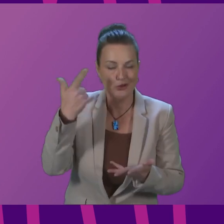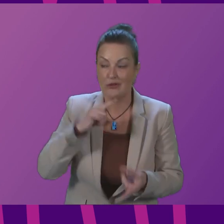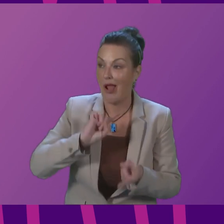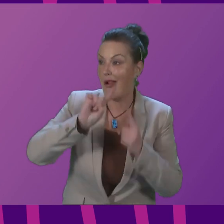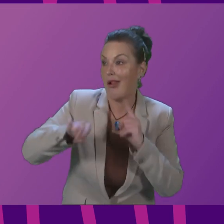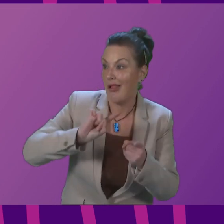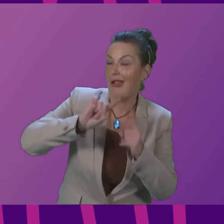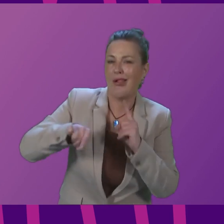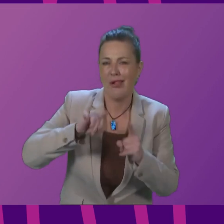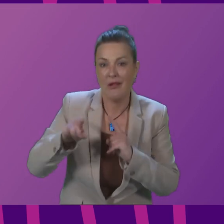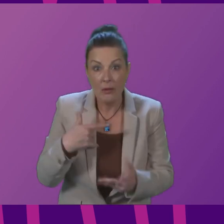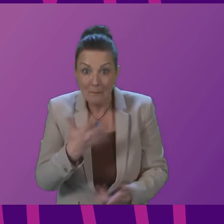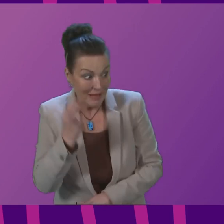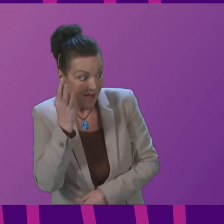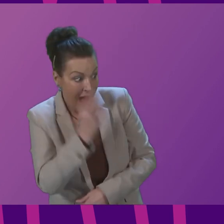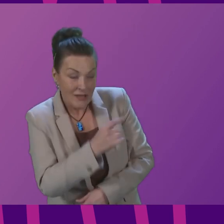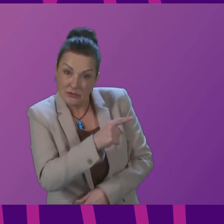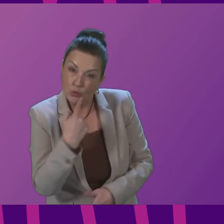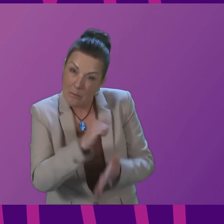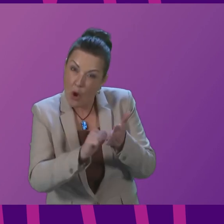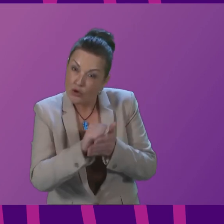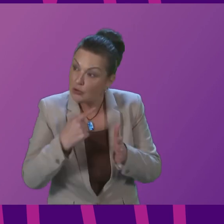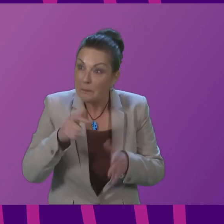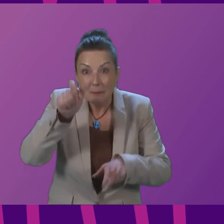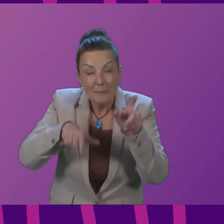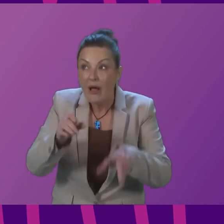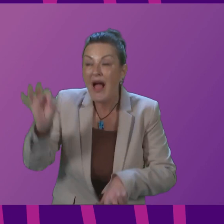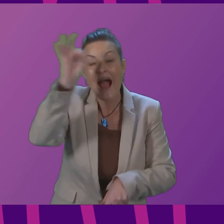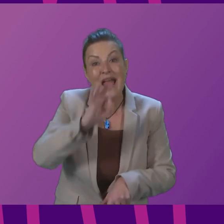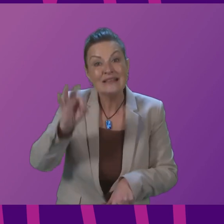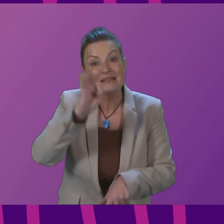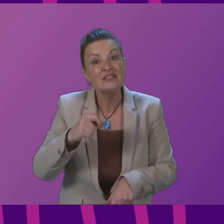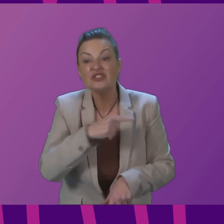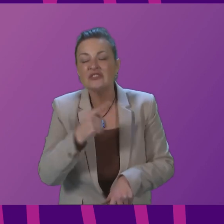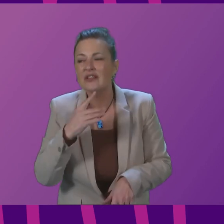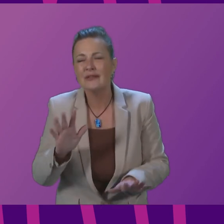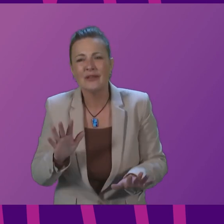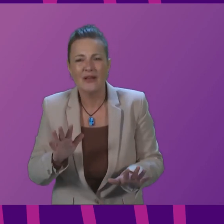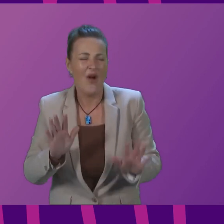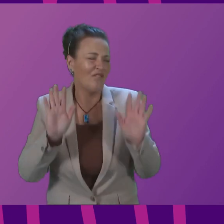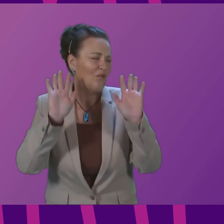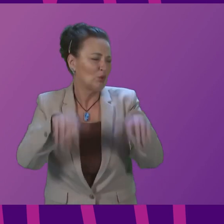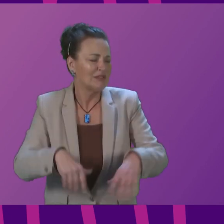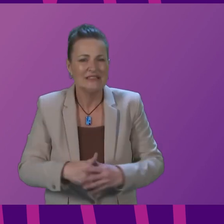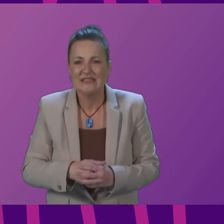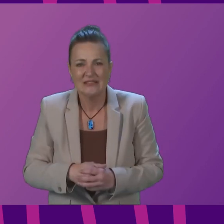When asked to apologise to the islanders, she dismissively said, “Och, for goodness’ sake.”